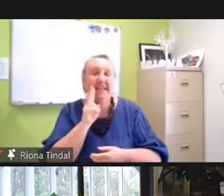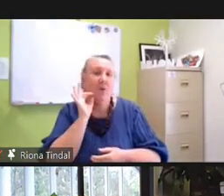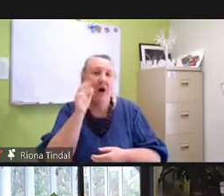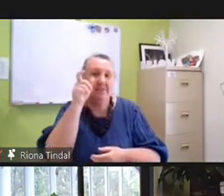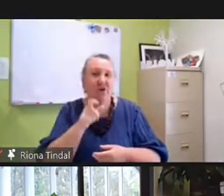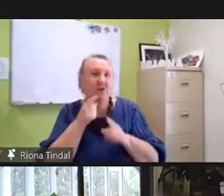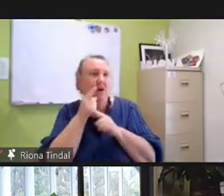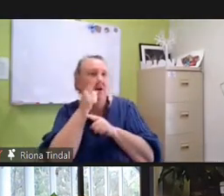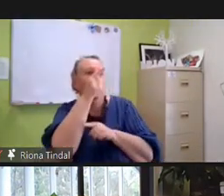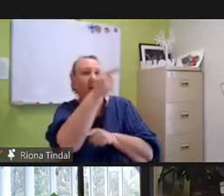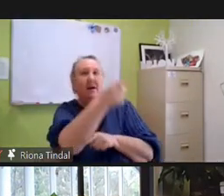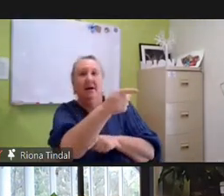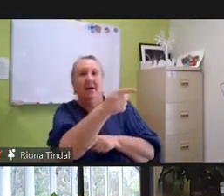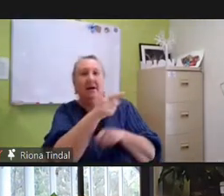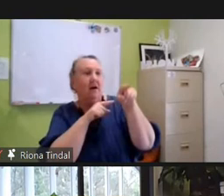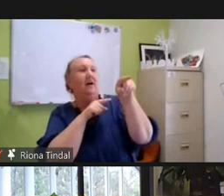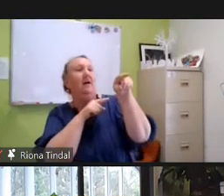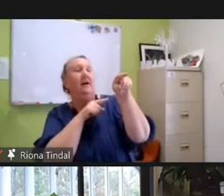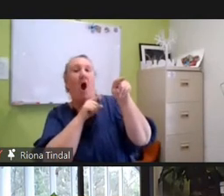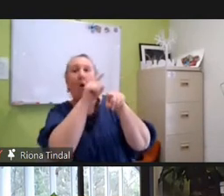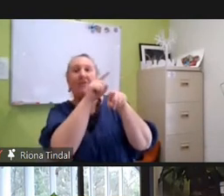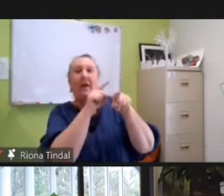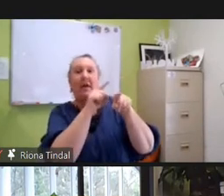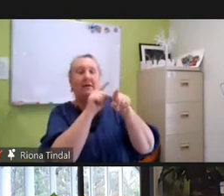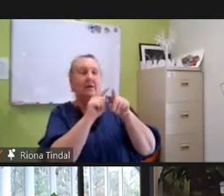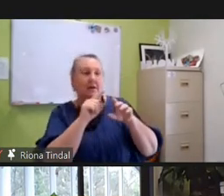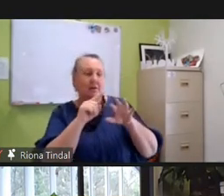word for days and days and days, and then you see a white person off in the distance. You think,